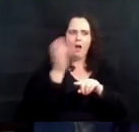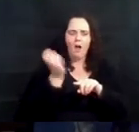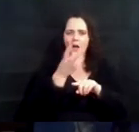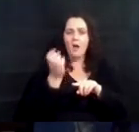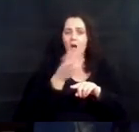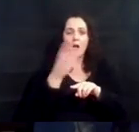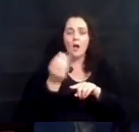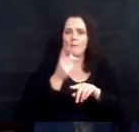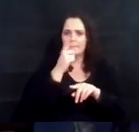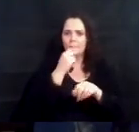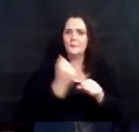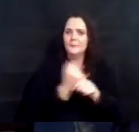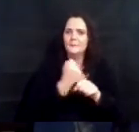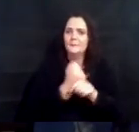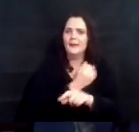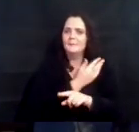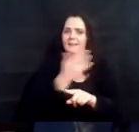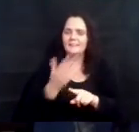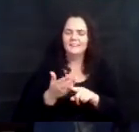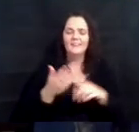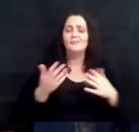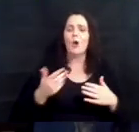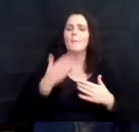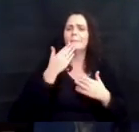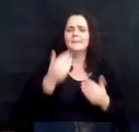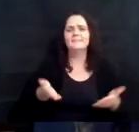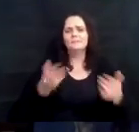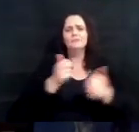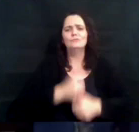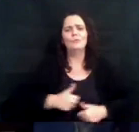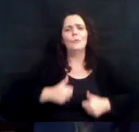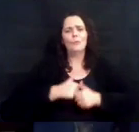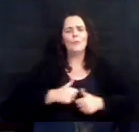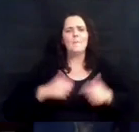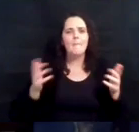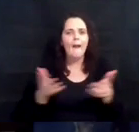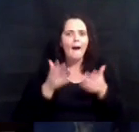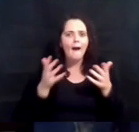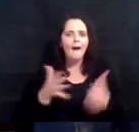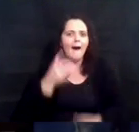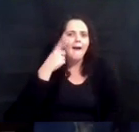have just been extraordinary, people have been creating. So I hope you enjoy this, I hope you take the opportunity to play, I